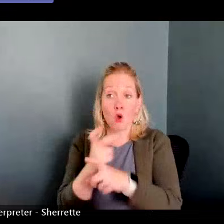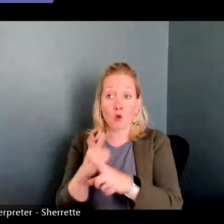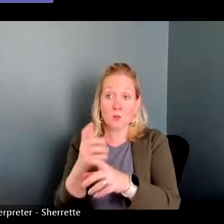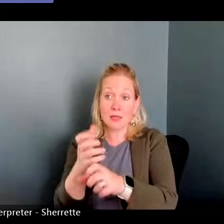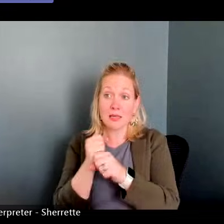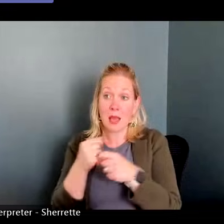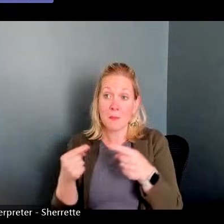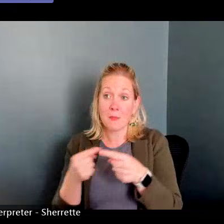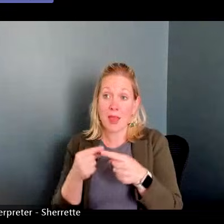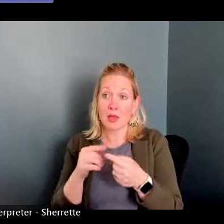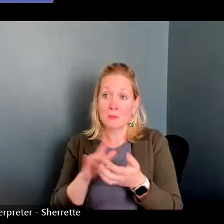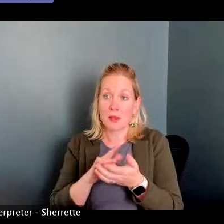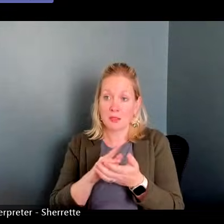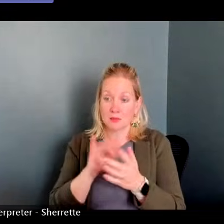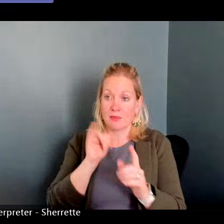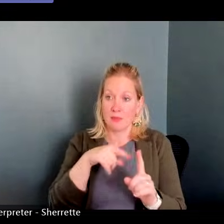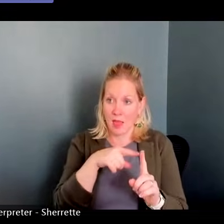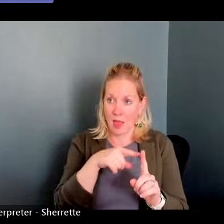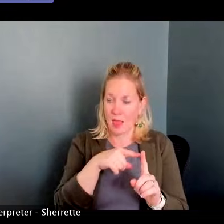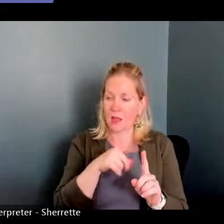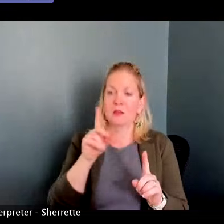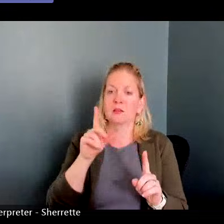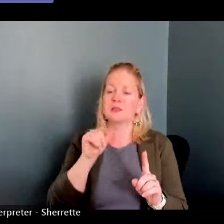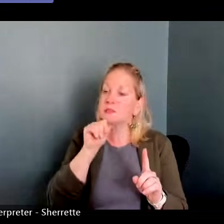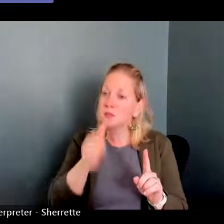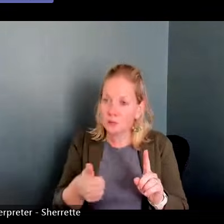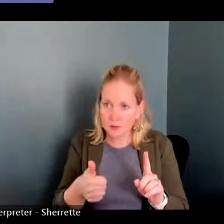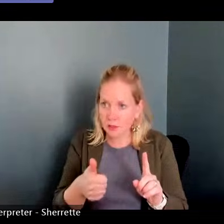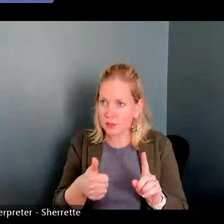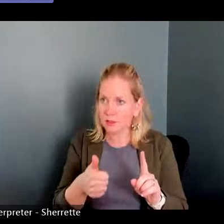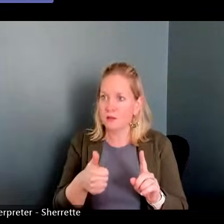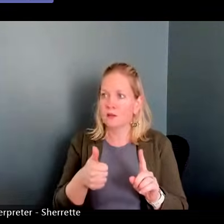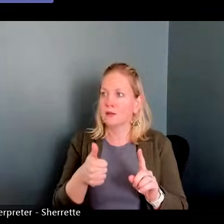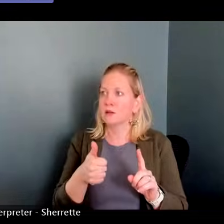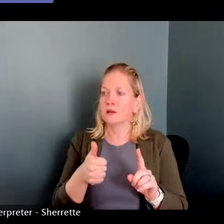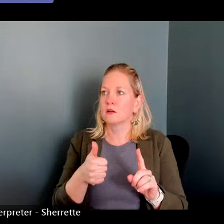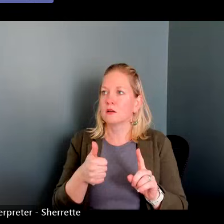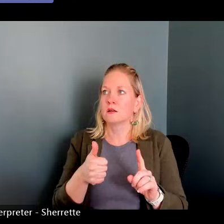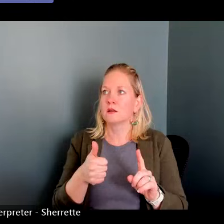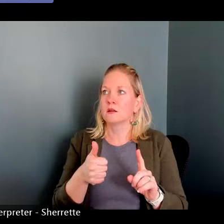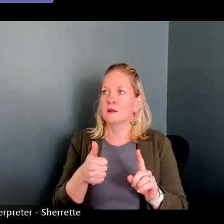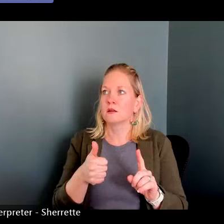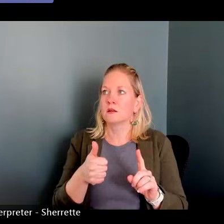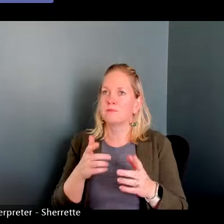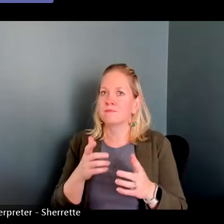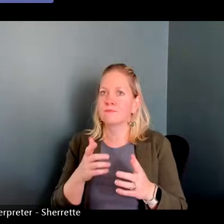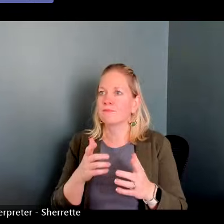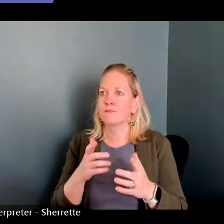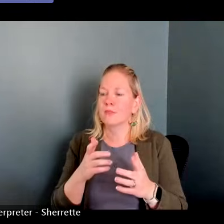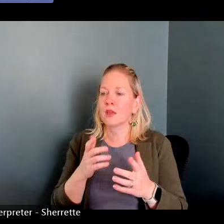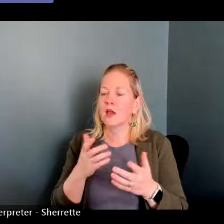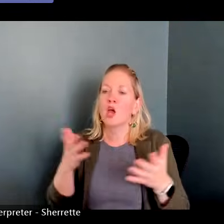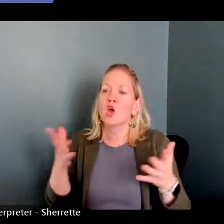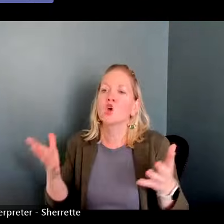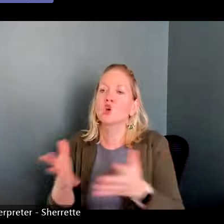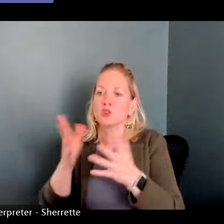in no way pushed people into a flood of acceptance of remittive therapies such as